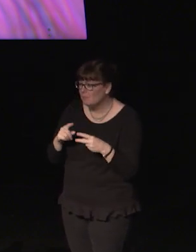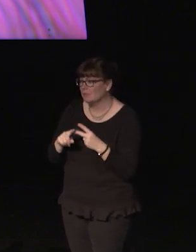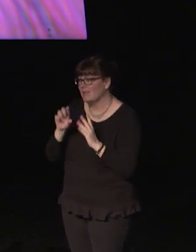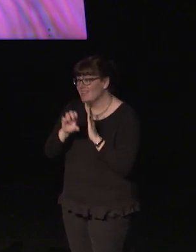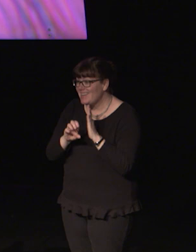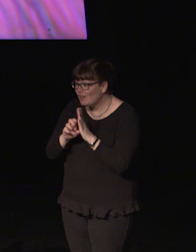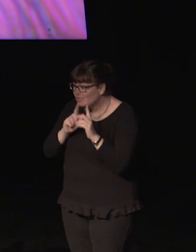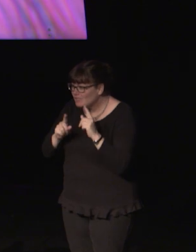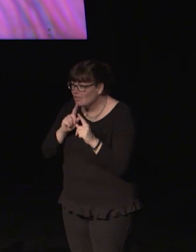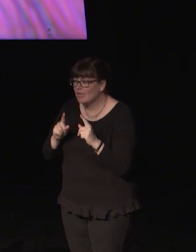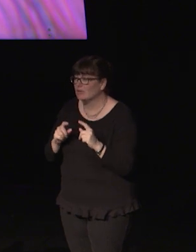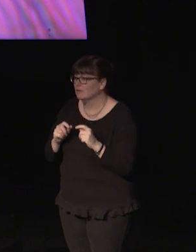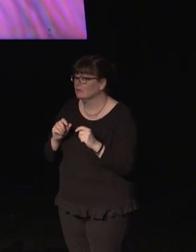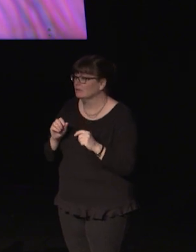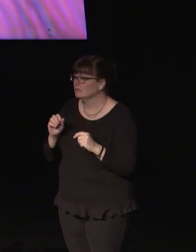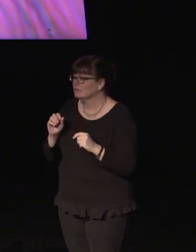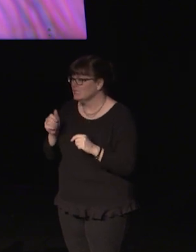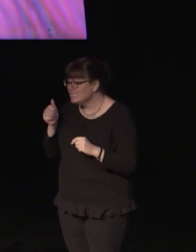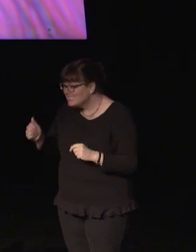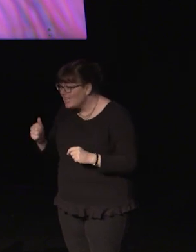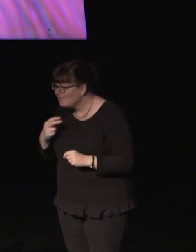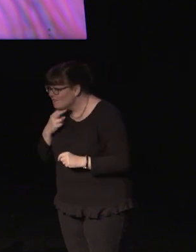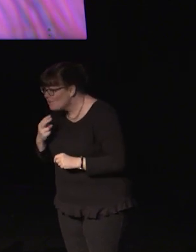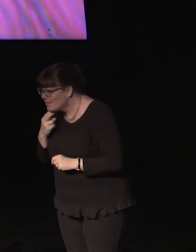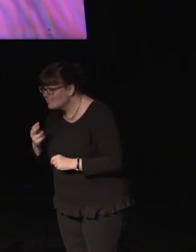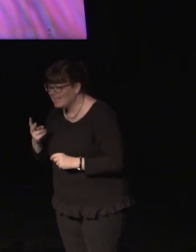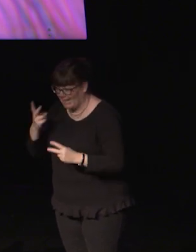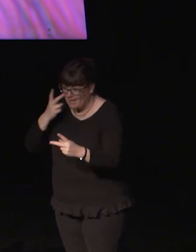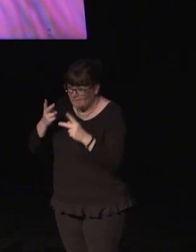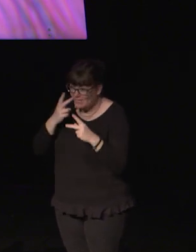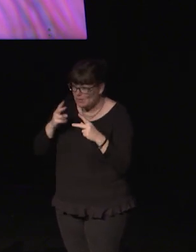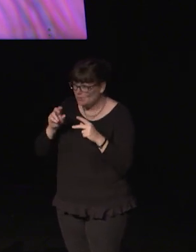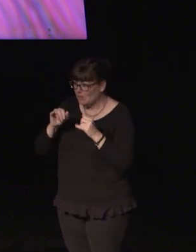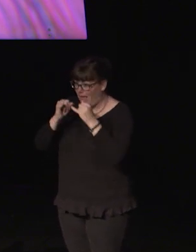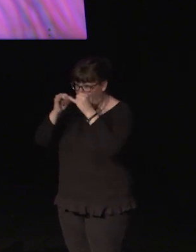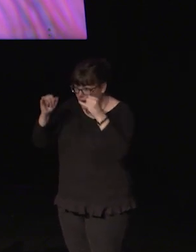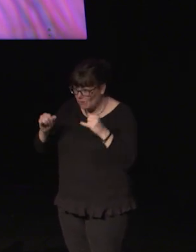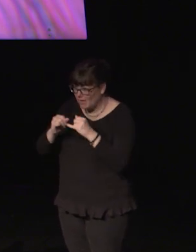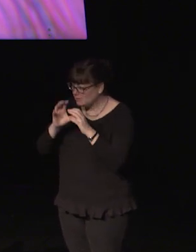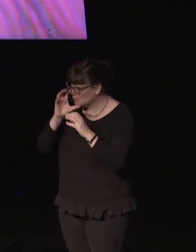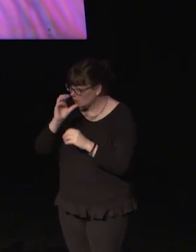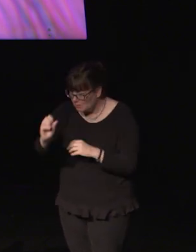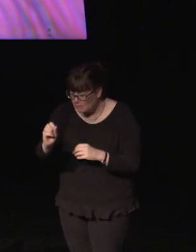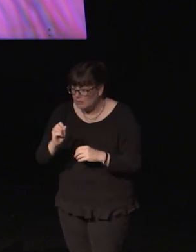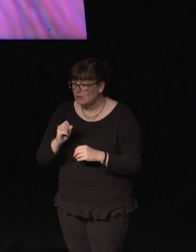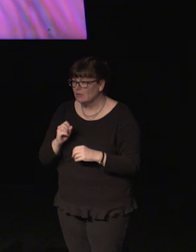it was all, you could turn on self-voicing, they had visual outlines to draw your attention. That would help you with the platform